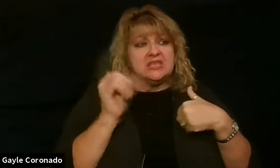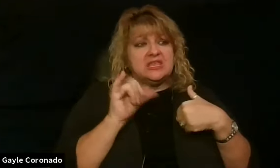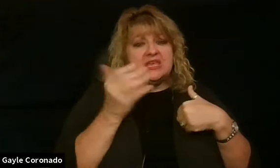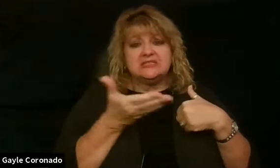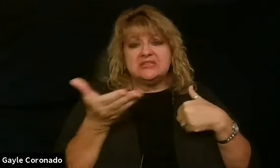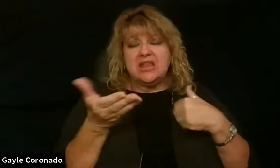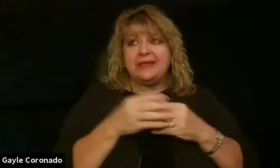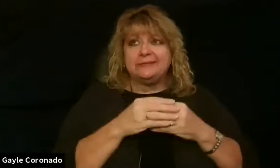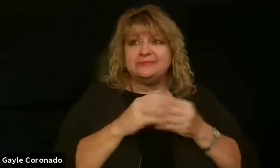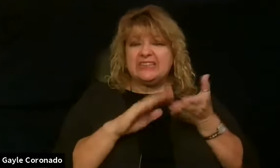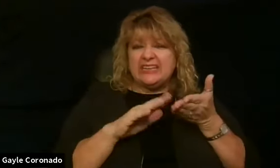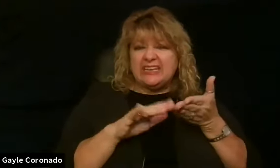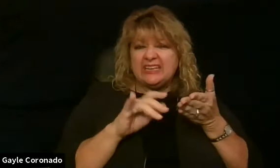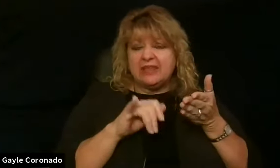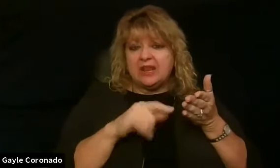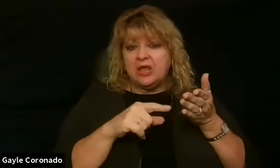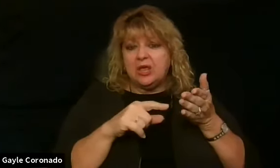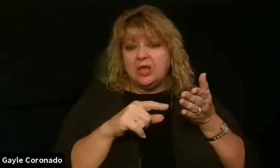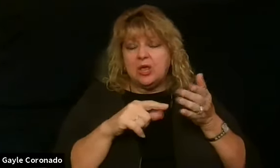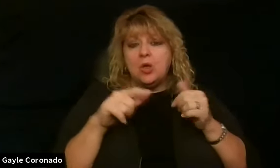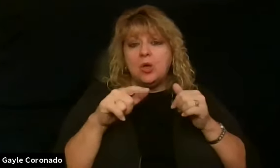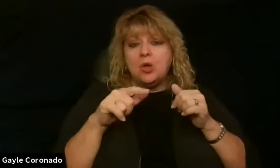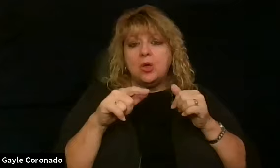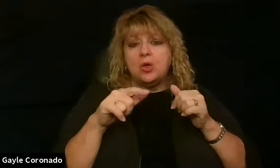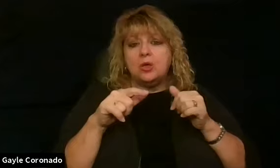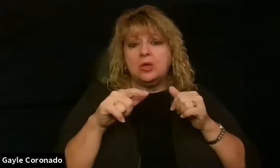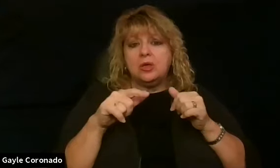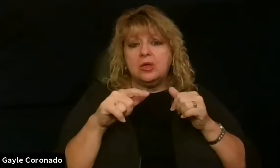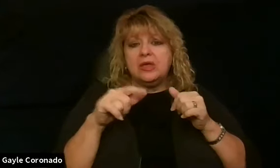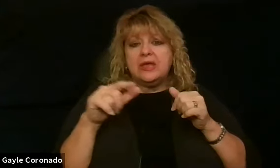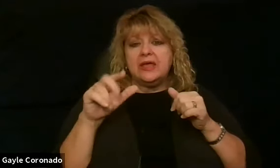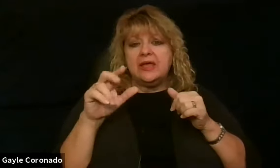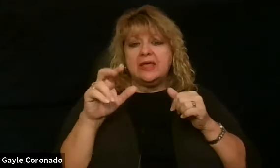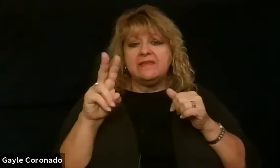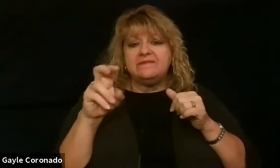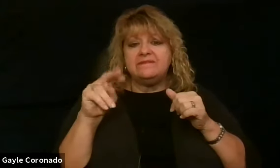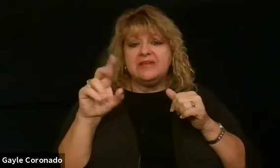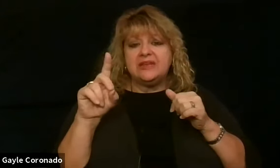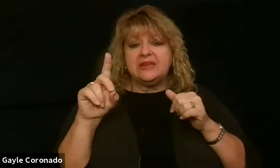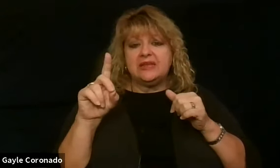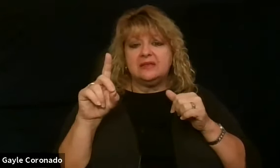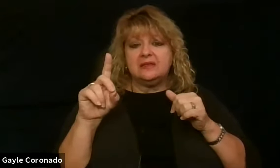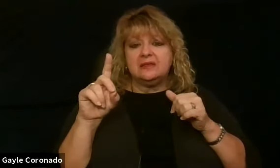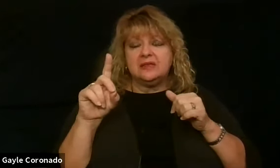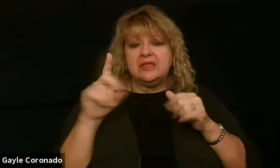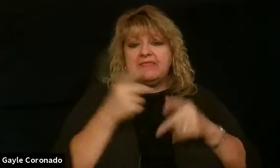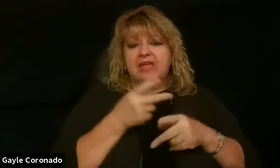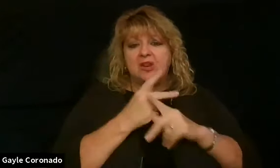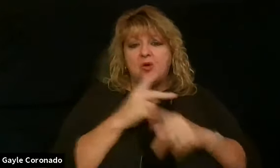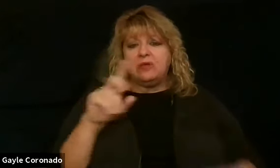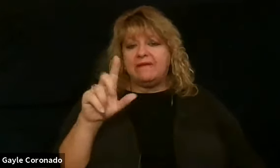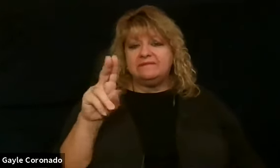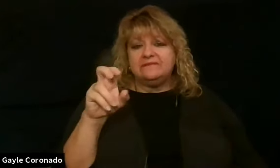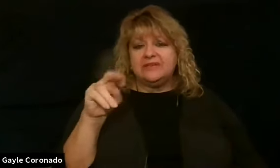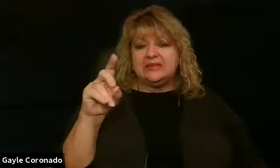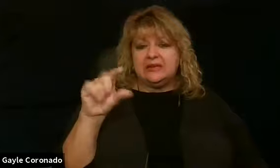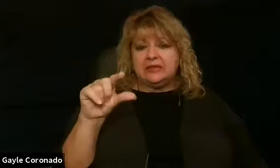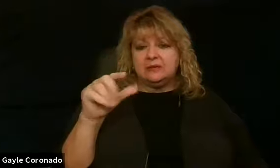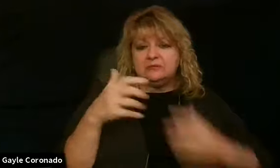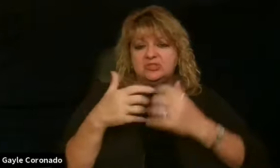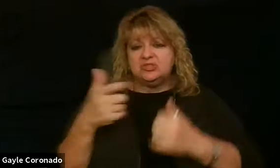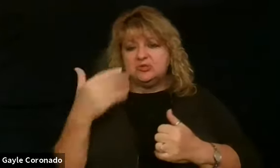And loading vending machines you know it's it's pretty much independent.